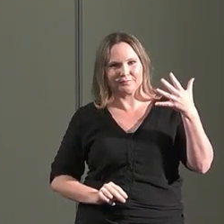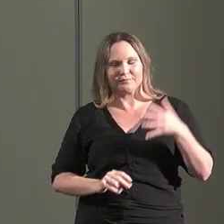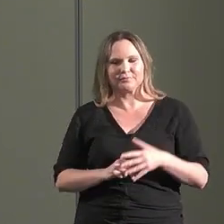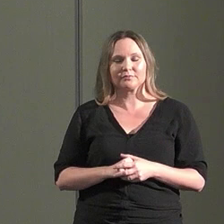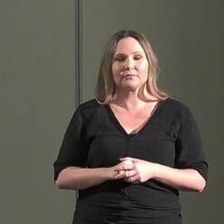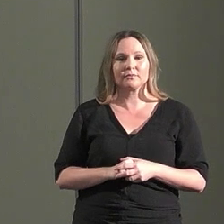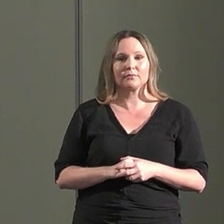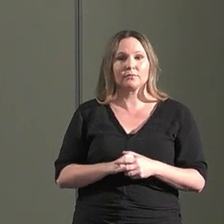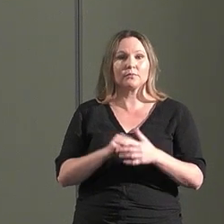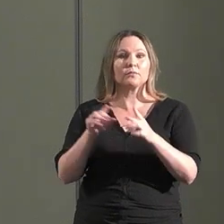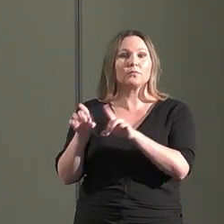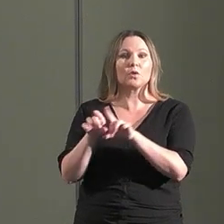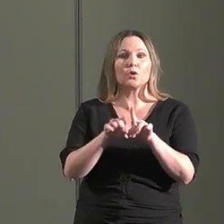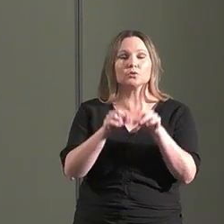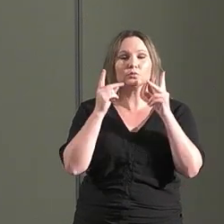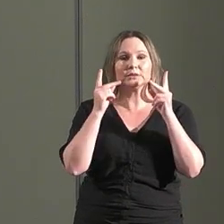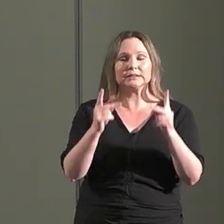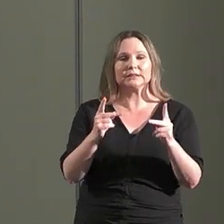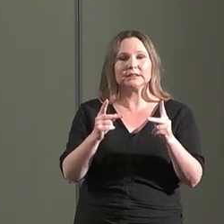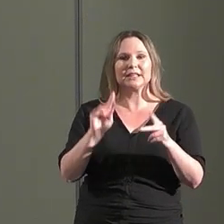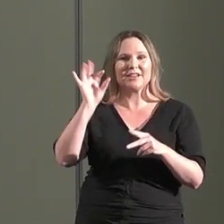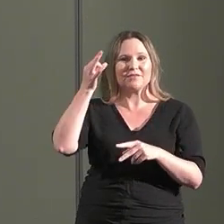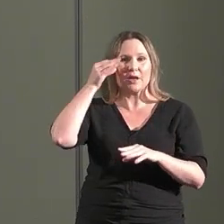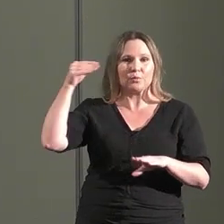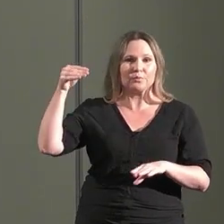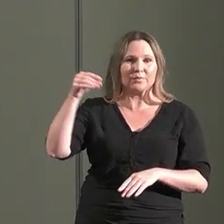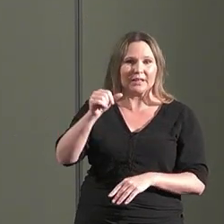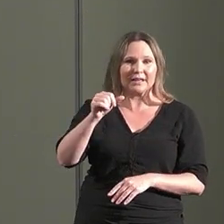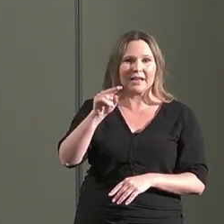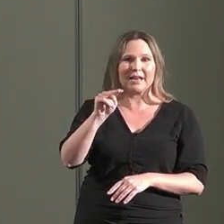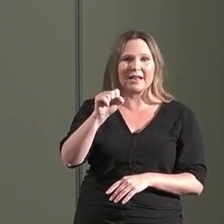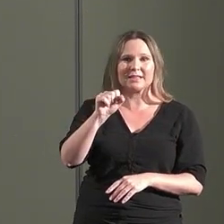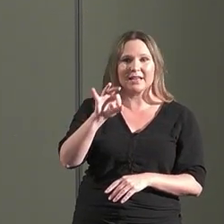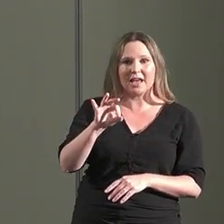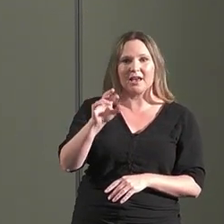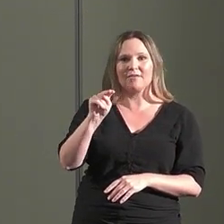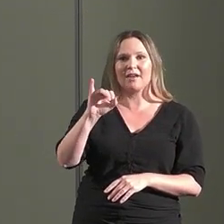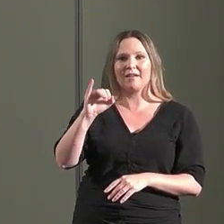We looked at federal fund from NSF and NIH.